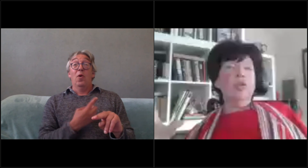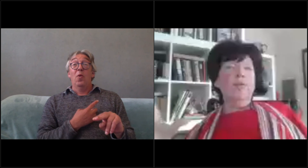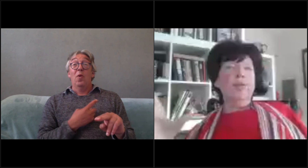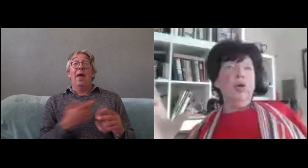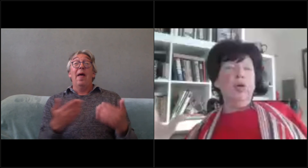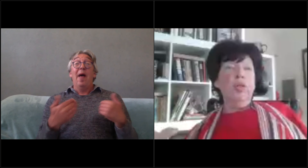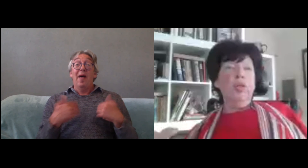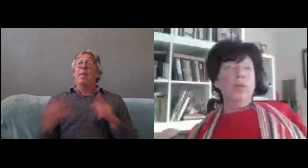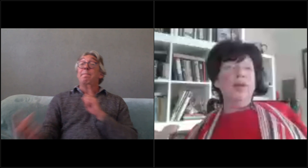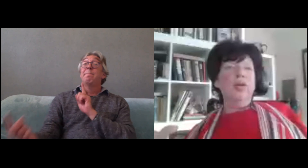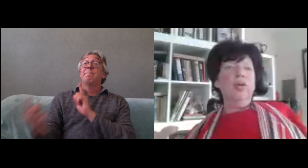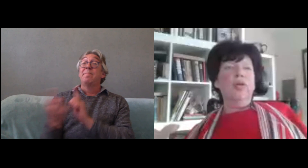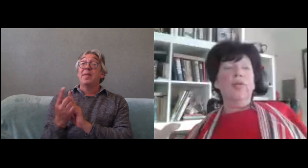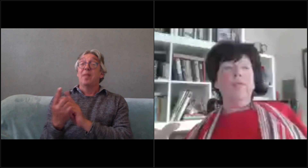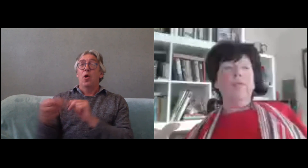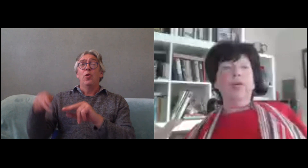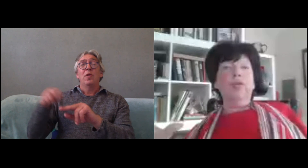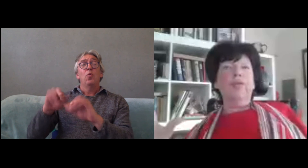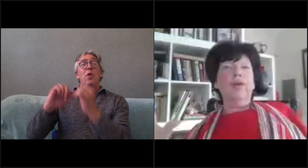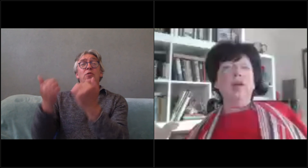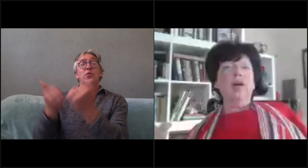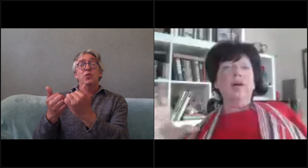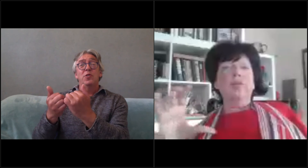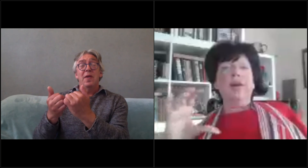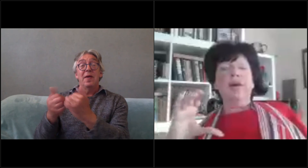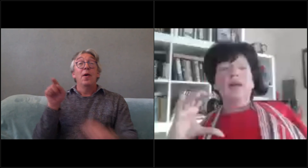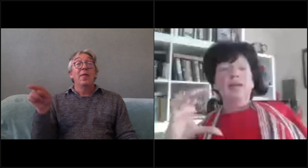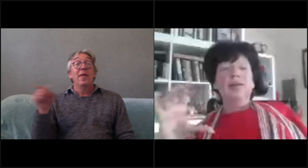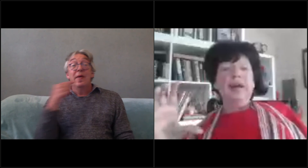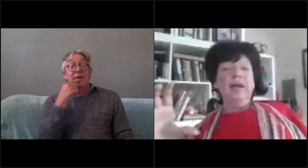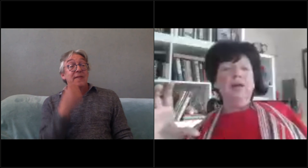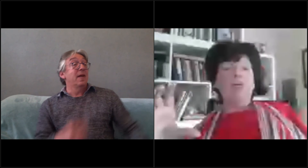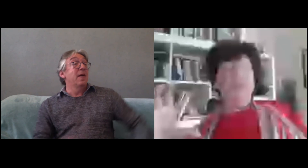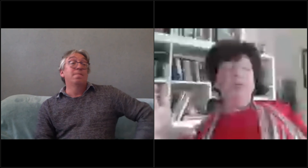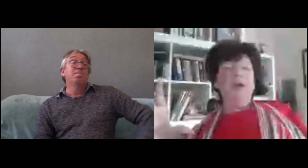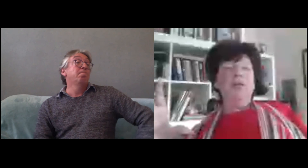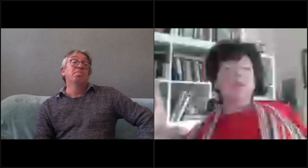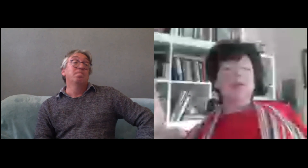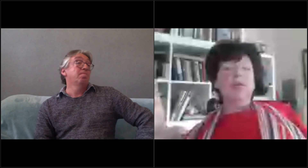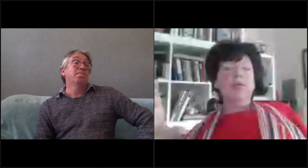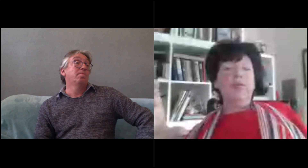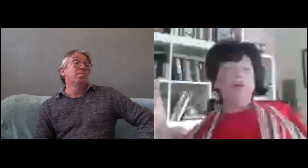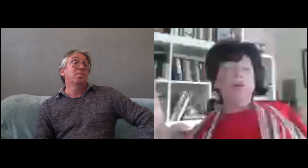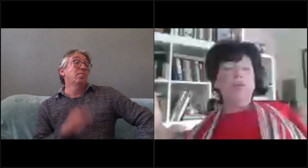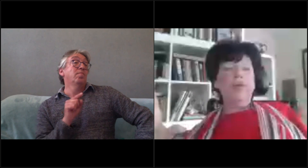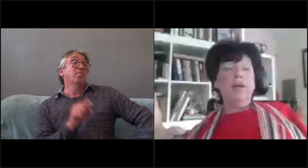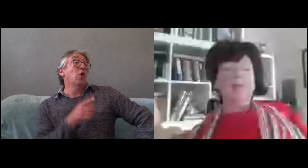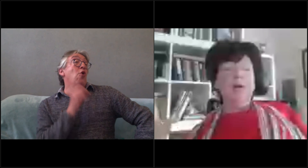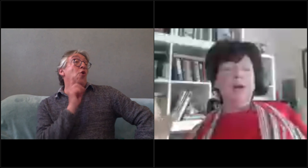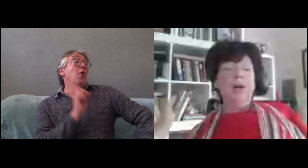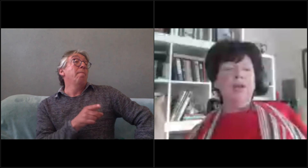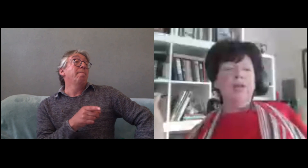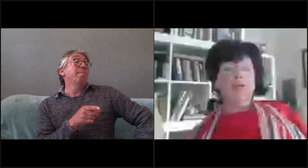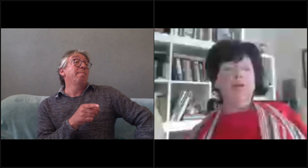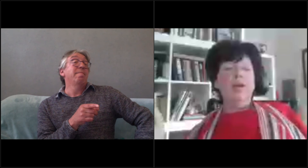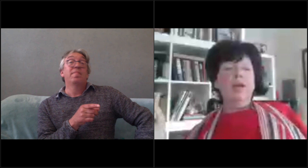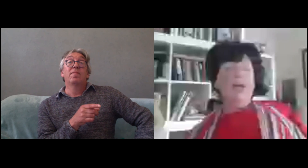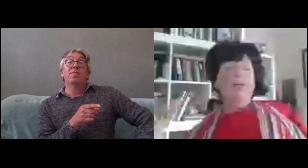you can go only when you have European Structural Funds behind you.